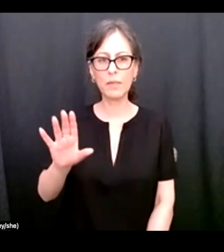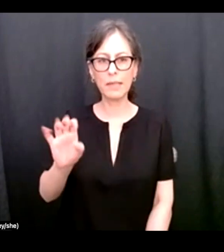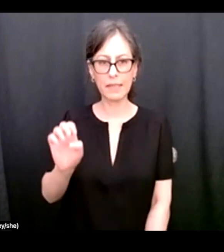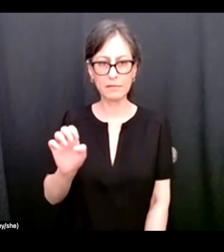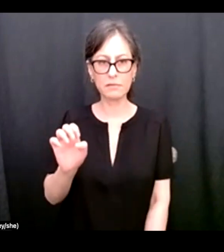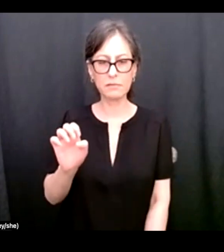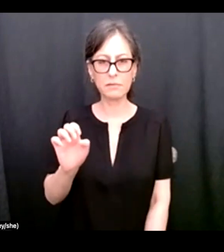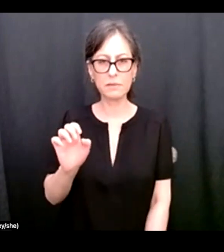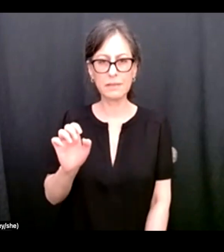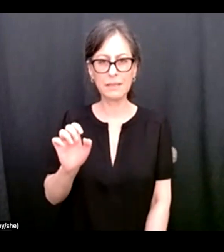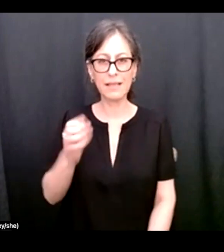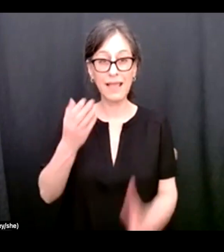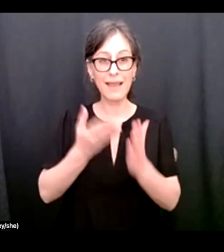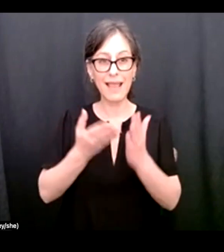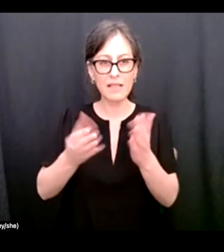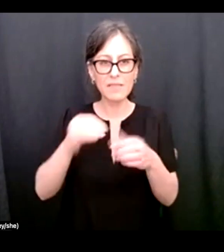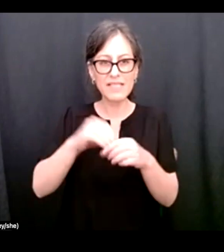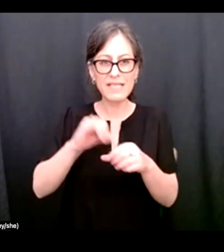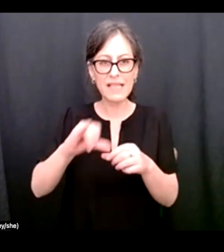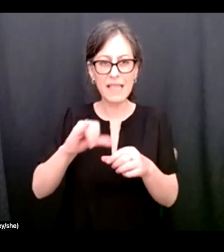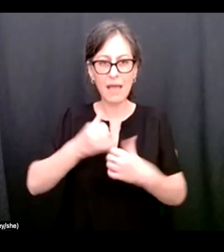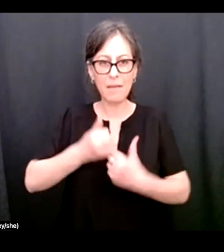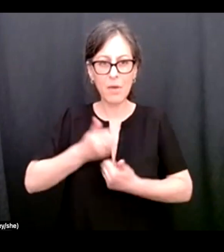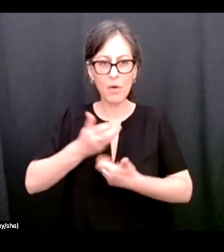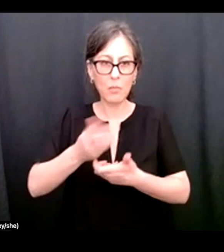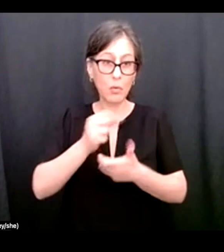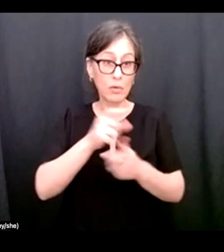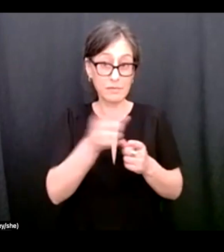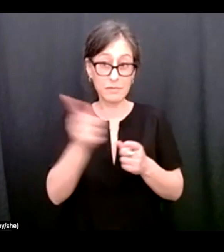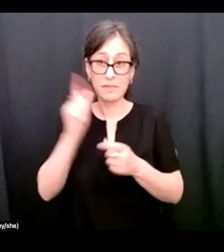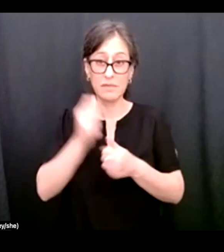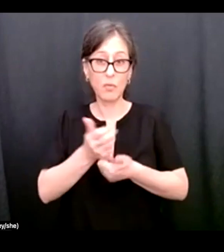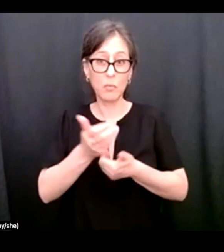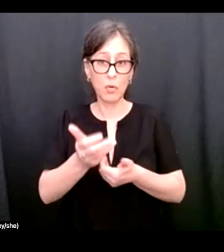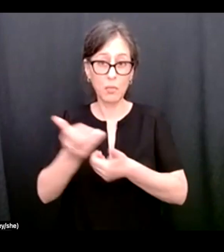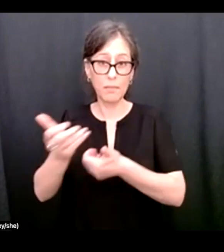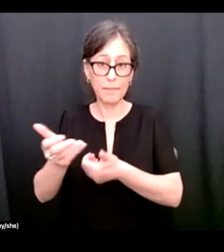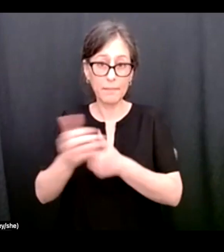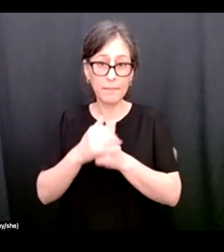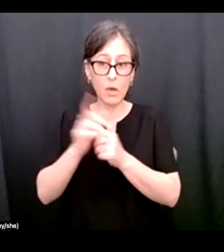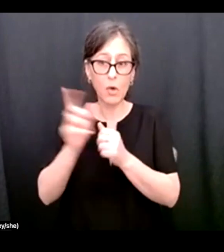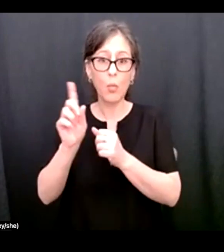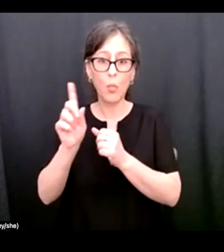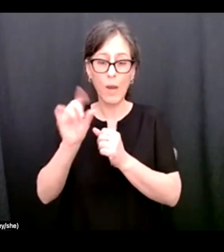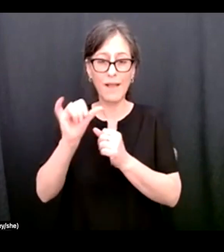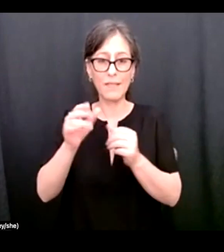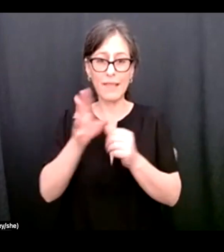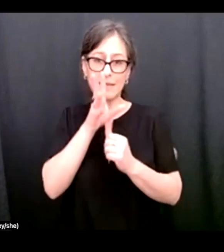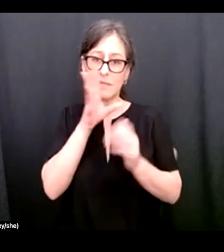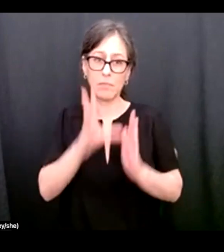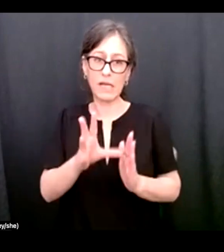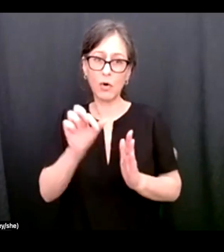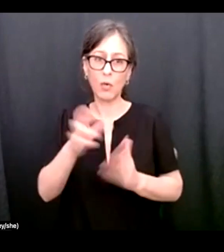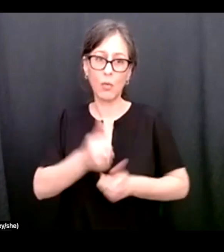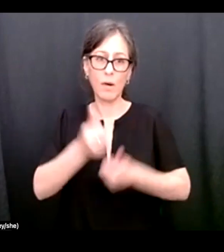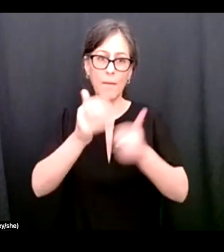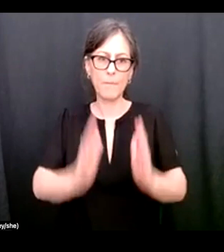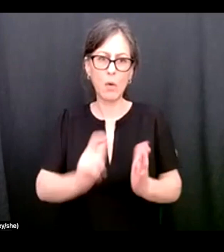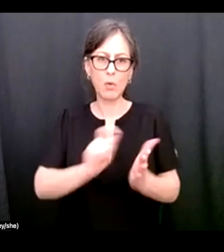elements in the poems that speak to where the poet or the speaker is writing from and things of,